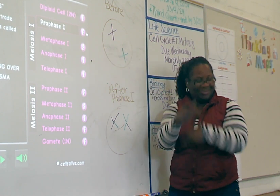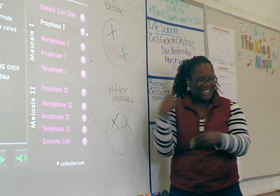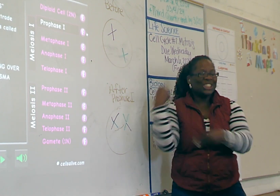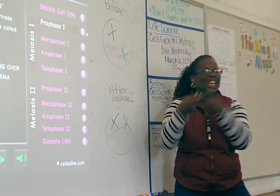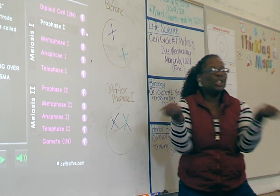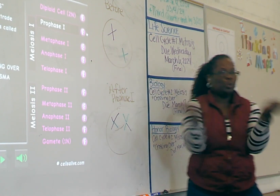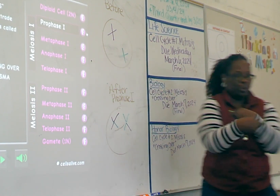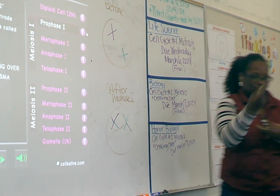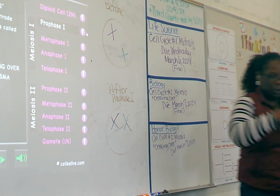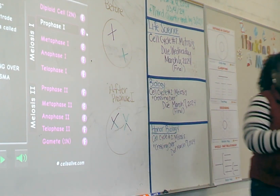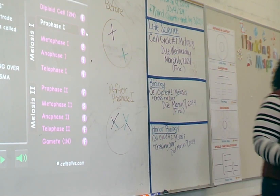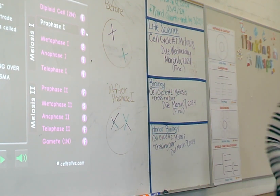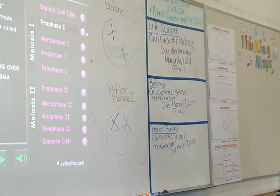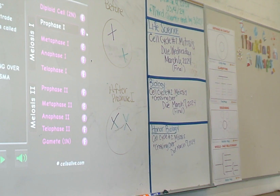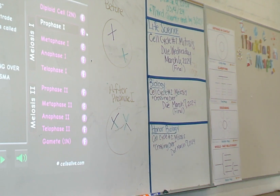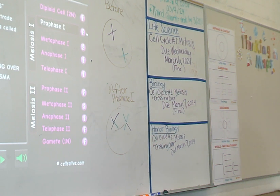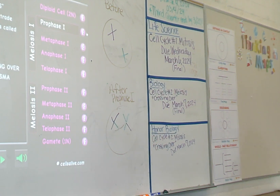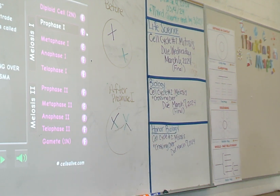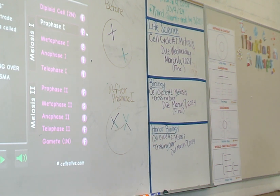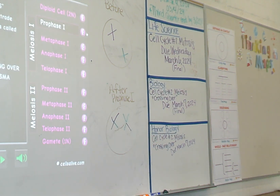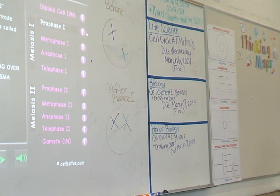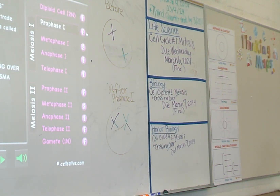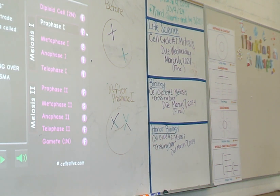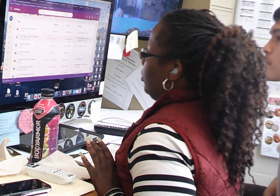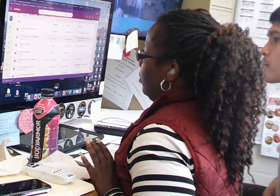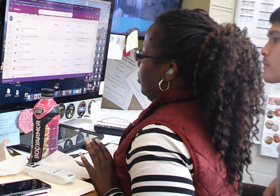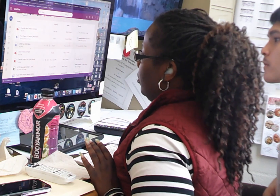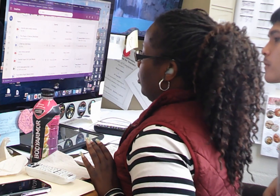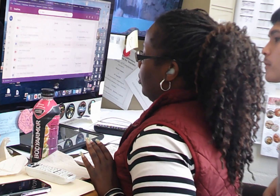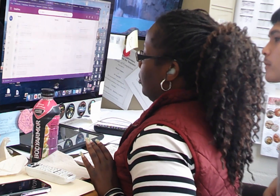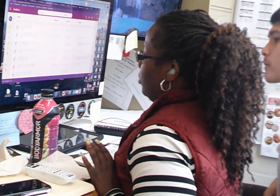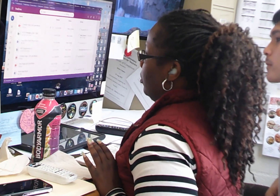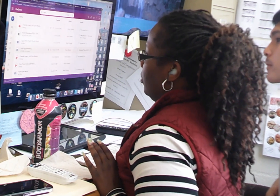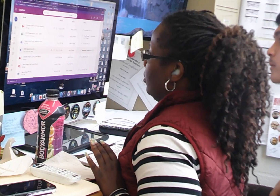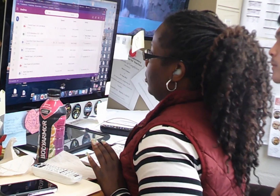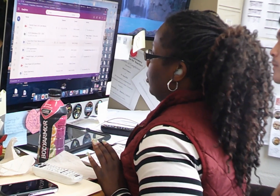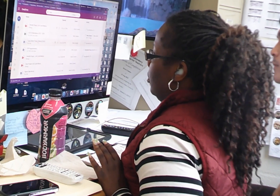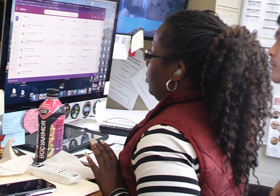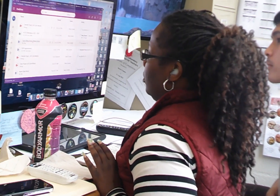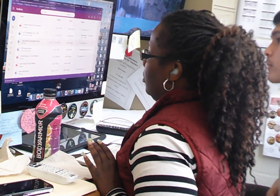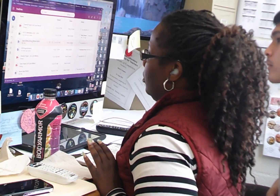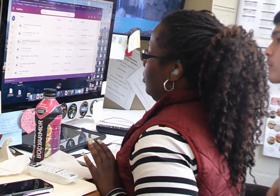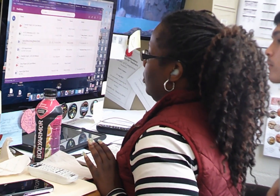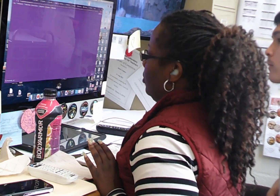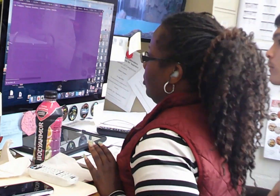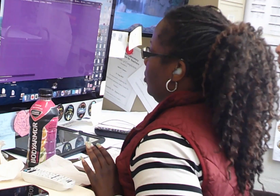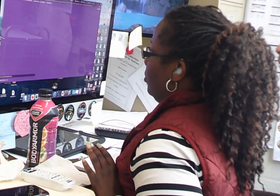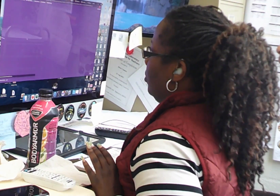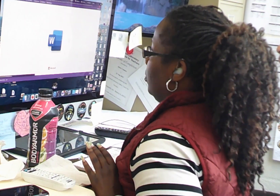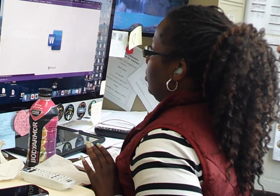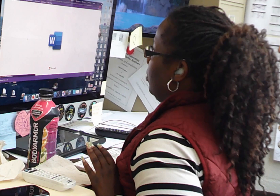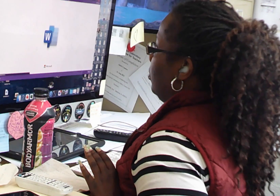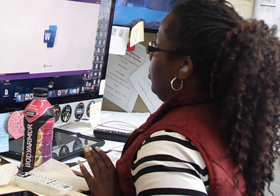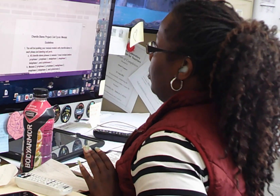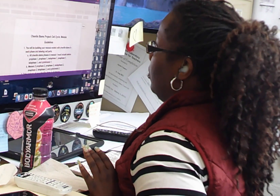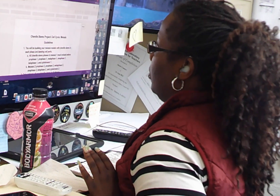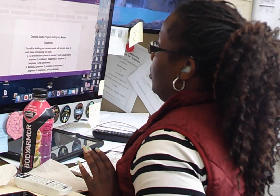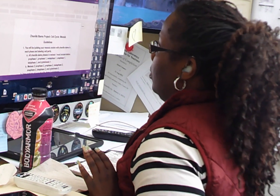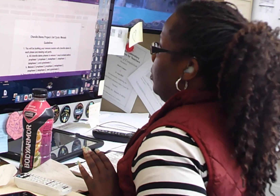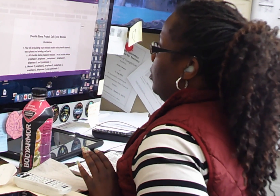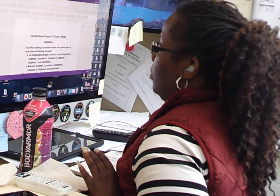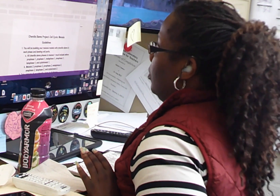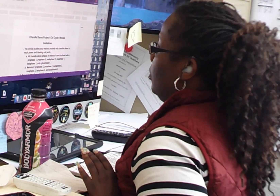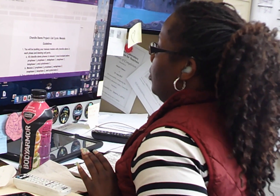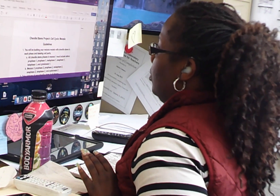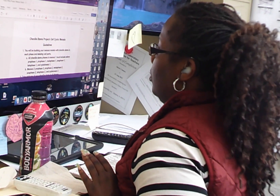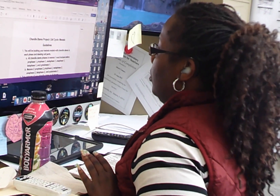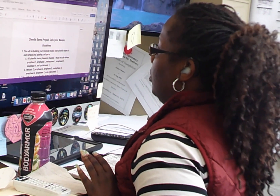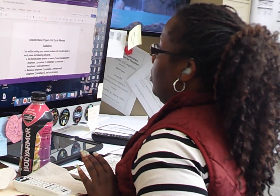genetic material.